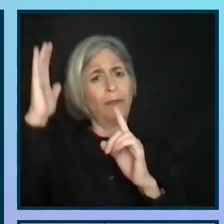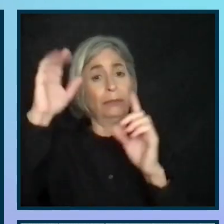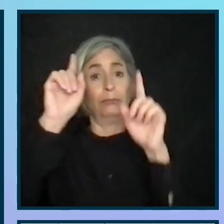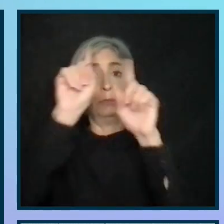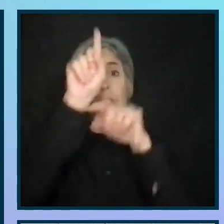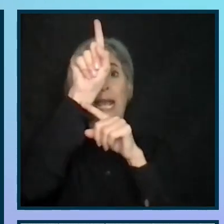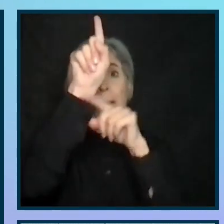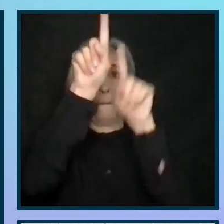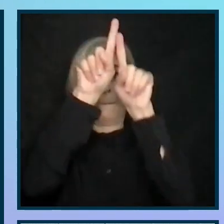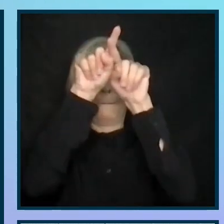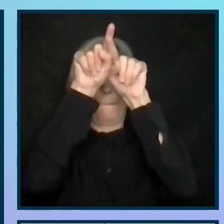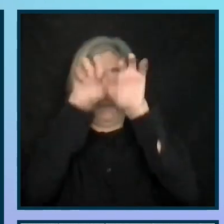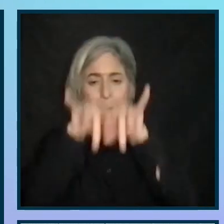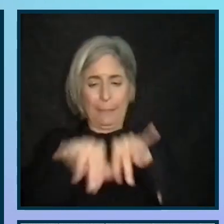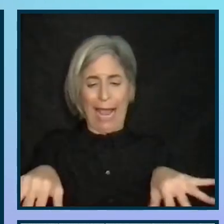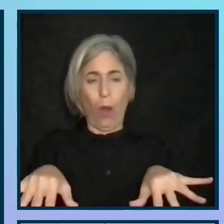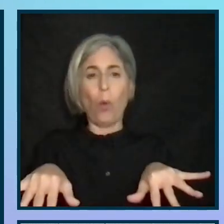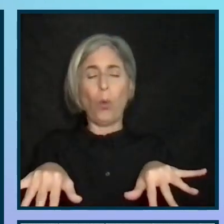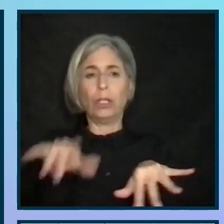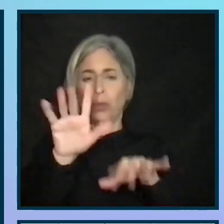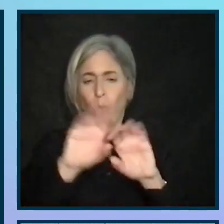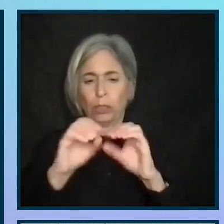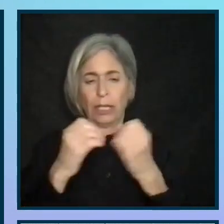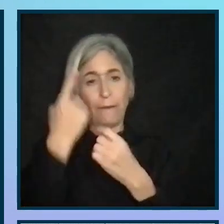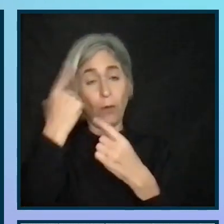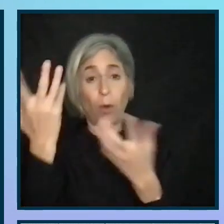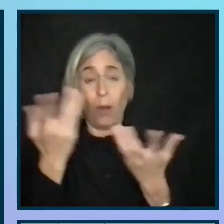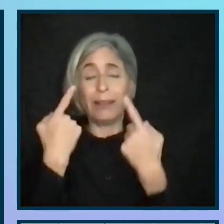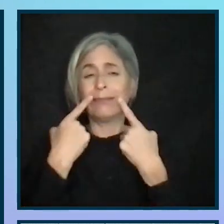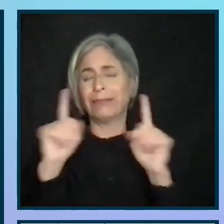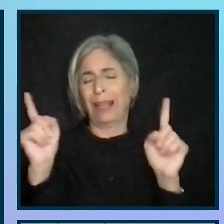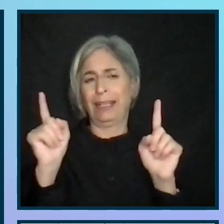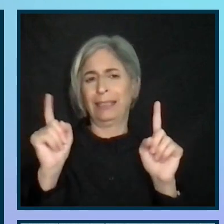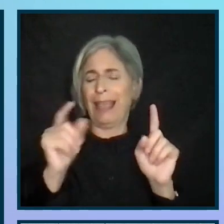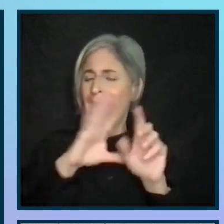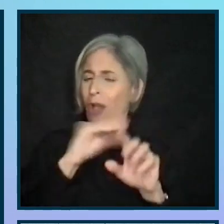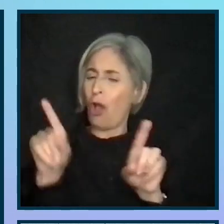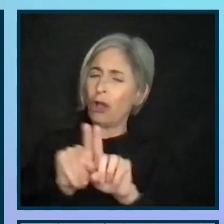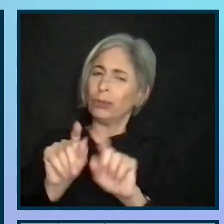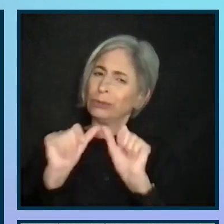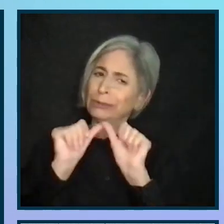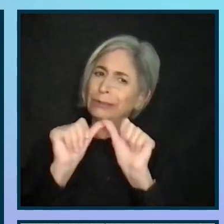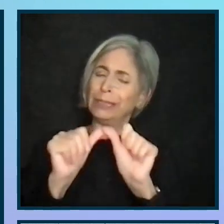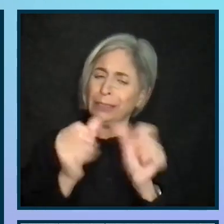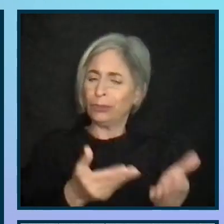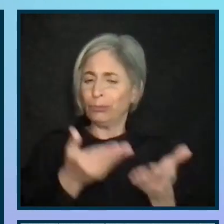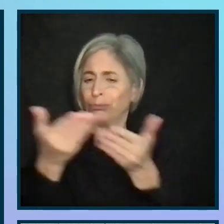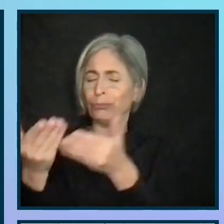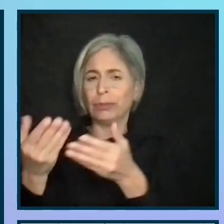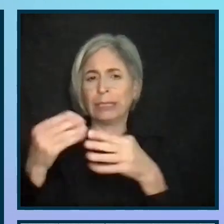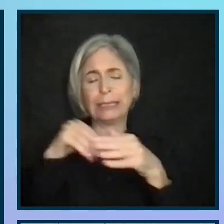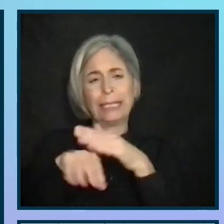from your organization in order to be successful and consistently delivering accessible software.